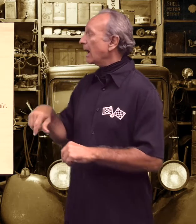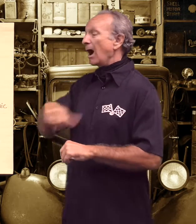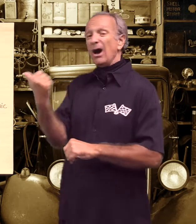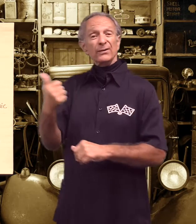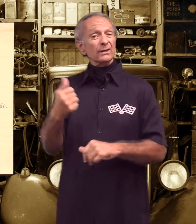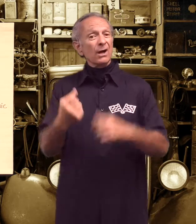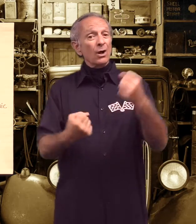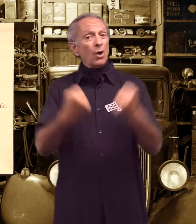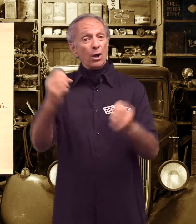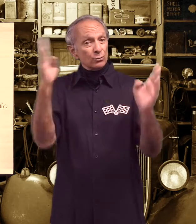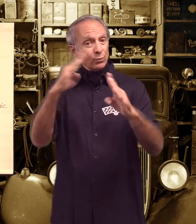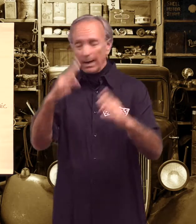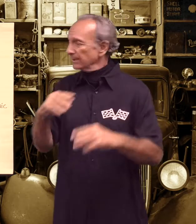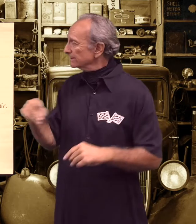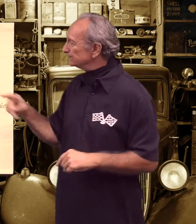Another car trouble symptom is